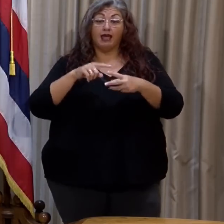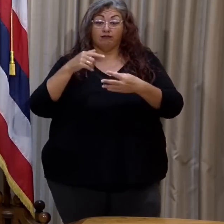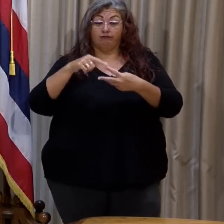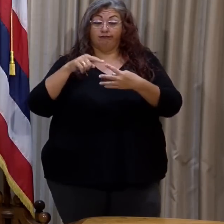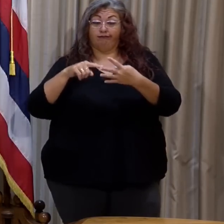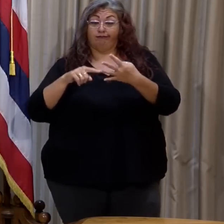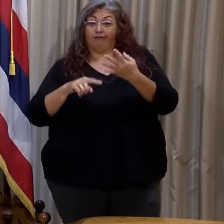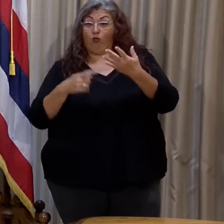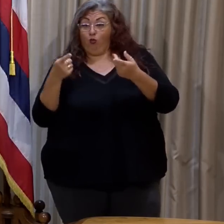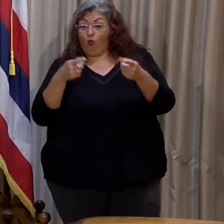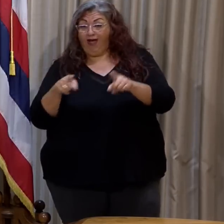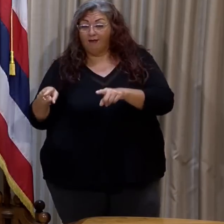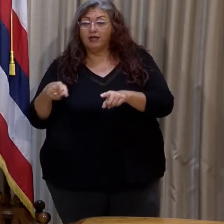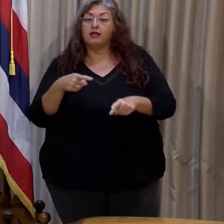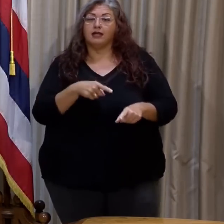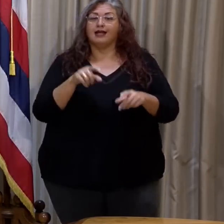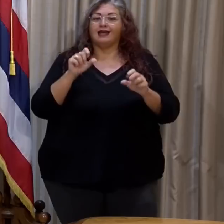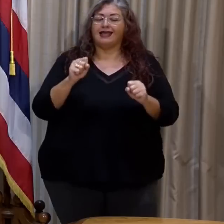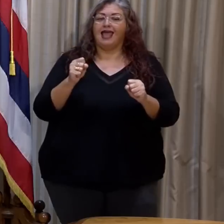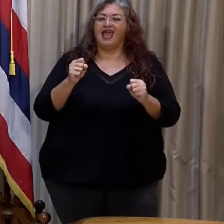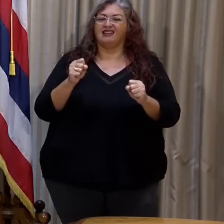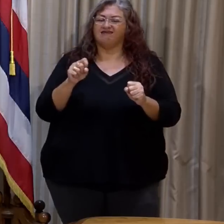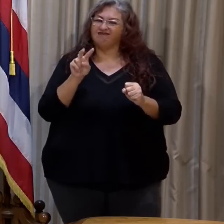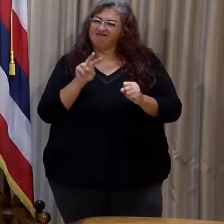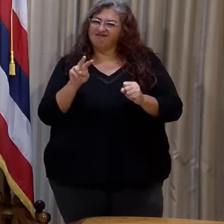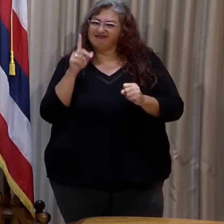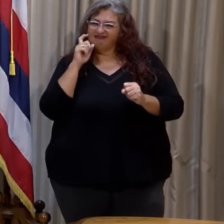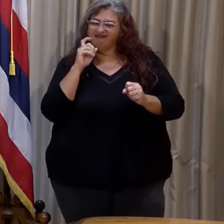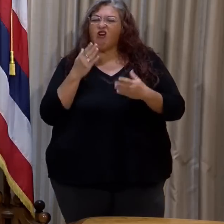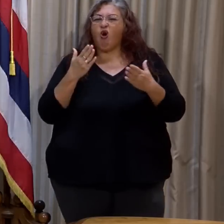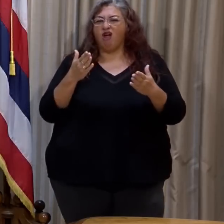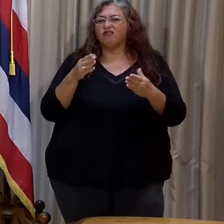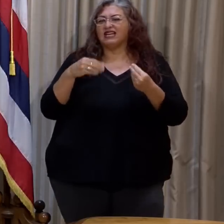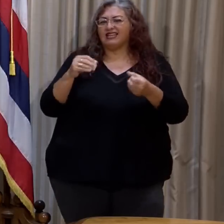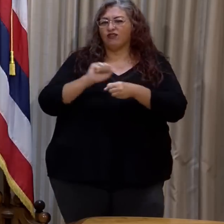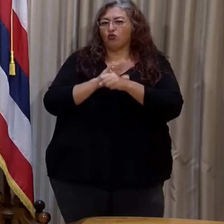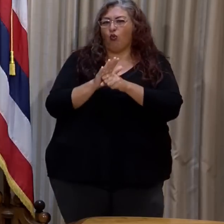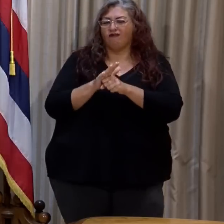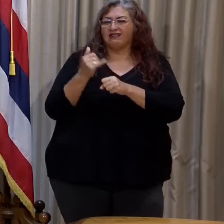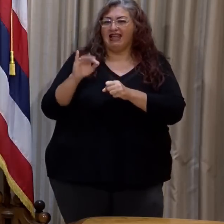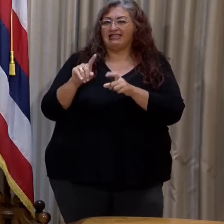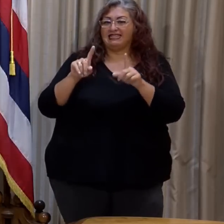THEY'RE GOING TO HAVE THEIR TEMPERATURES CHECK. BASED ON WHAT HAPPENS AND THAT'S WEANING PROCESS, THEY MAY BE